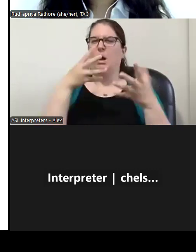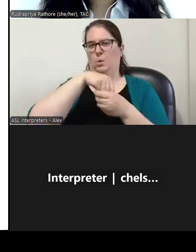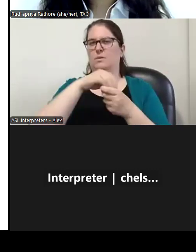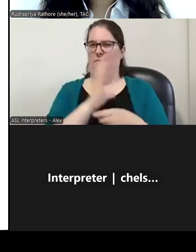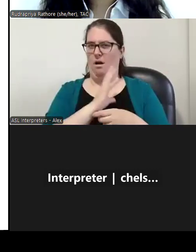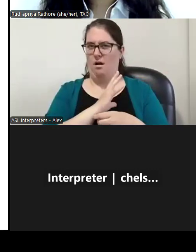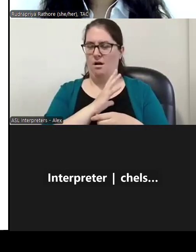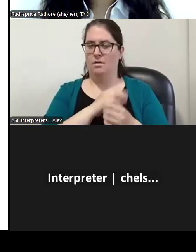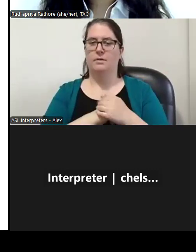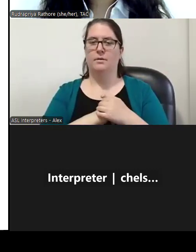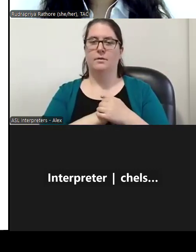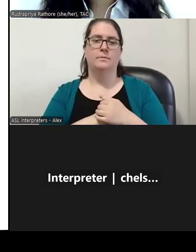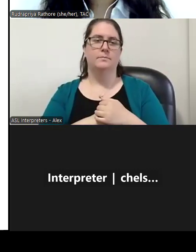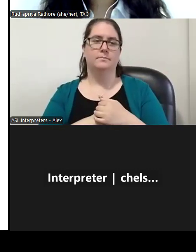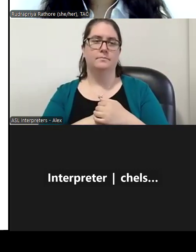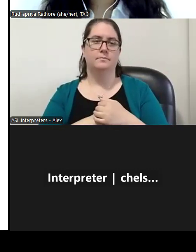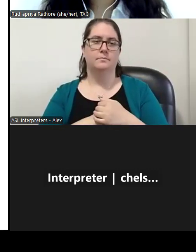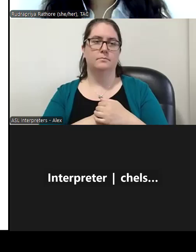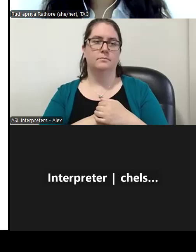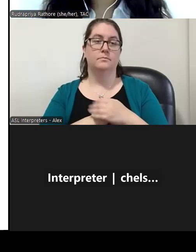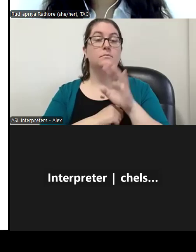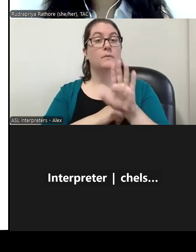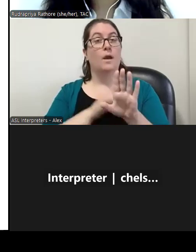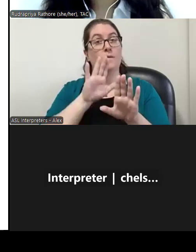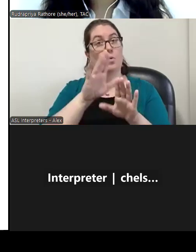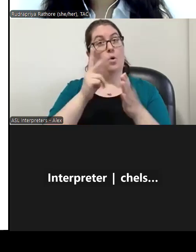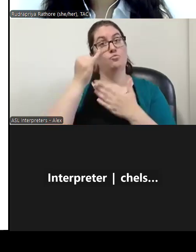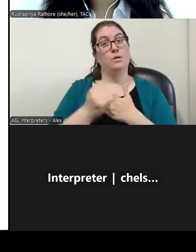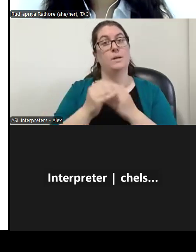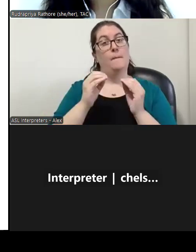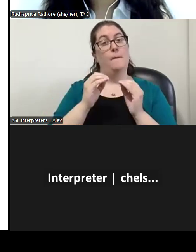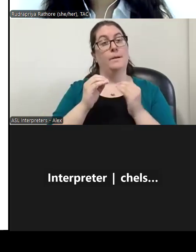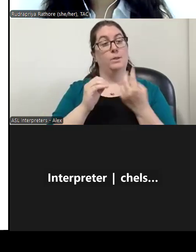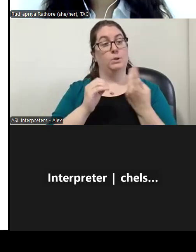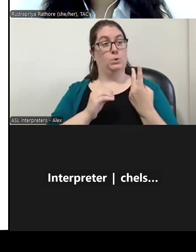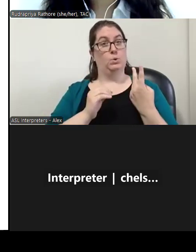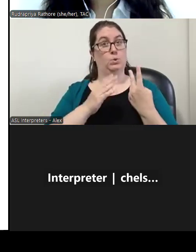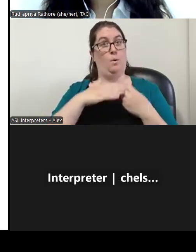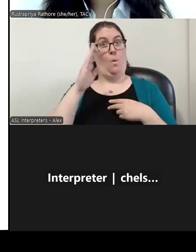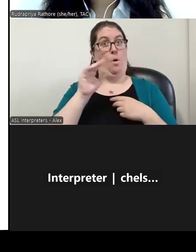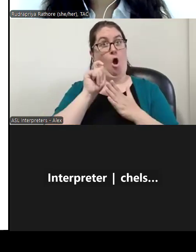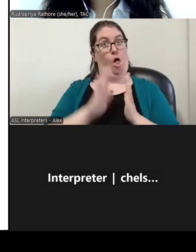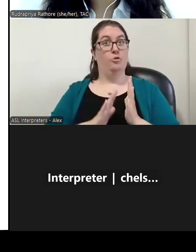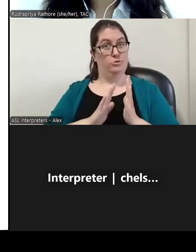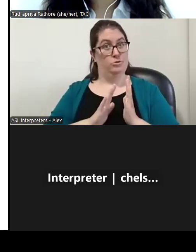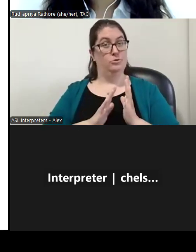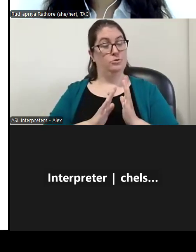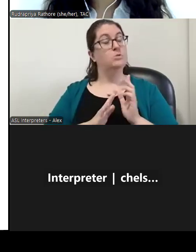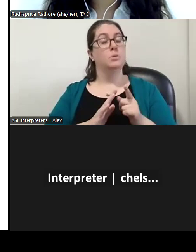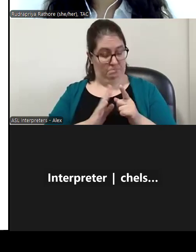um if your project has more than one author you can uh include the a second